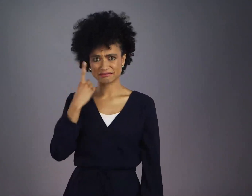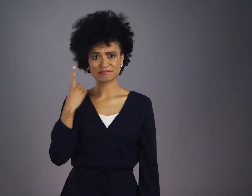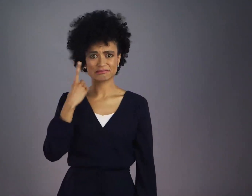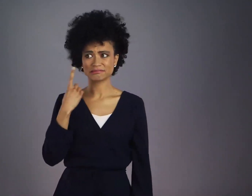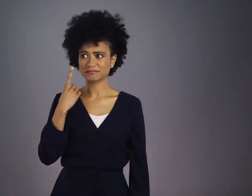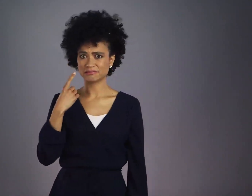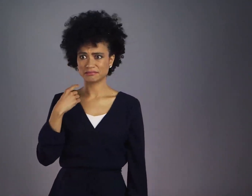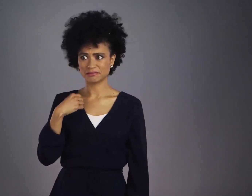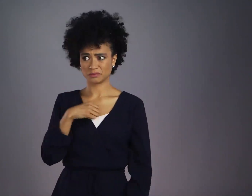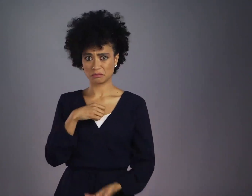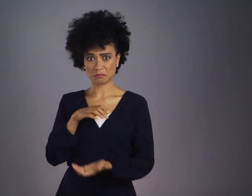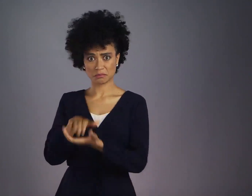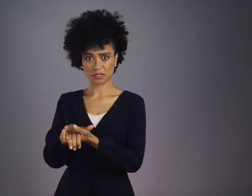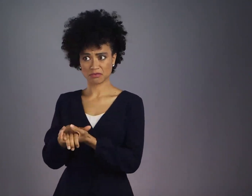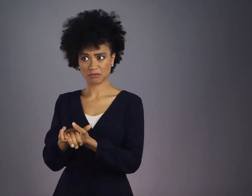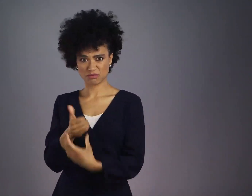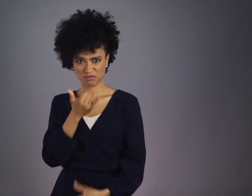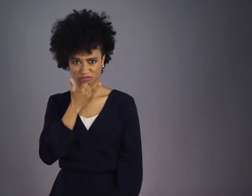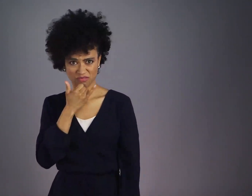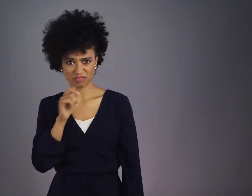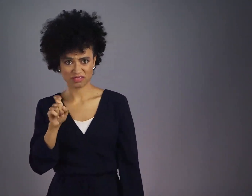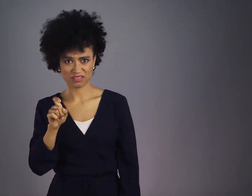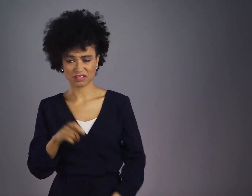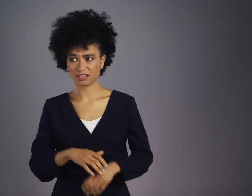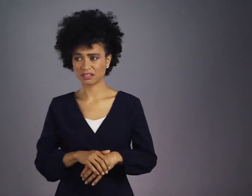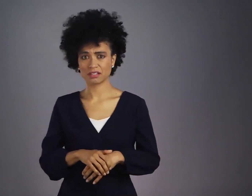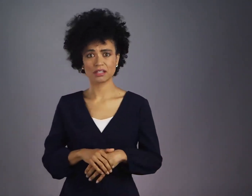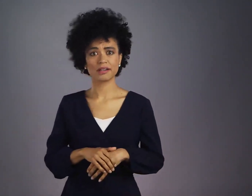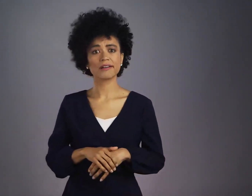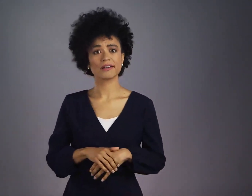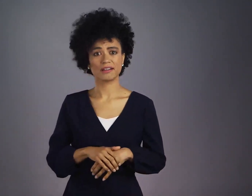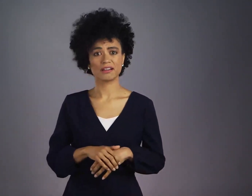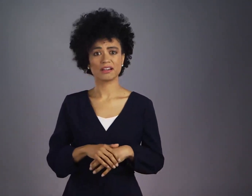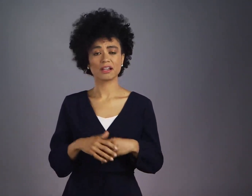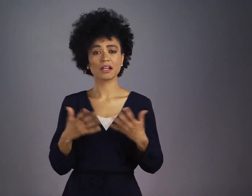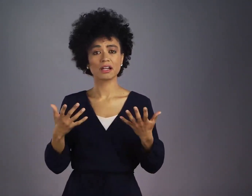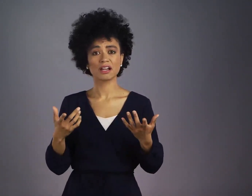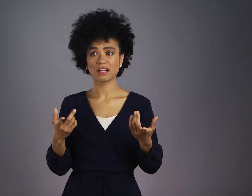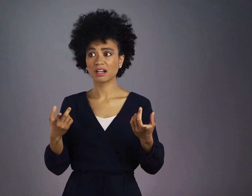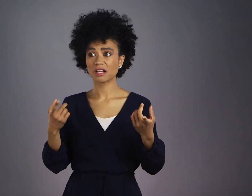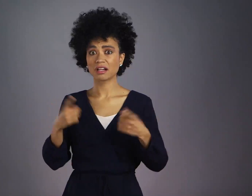Could we have been so mistaken in the men we married? When drinking, they were strangers.